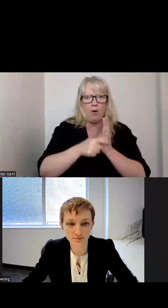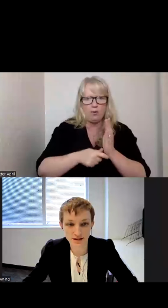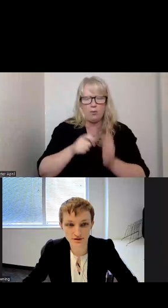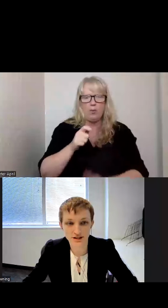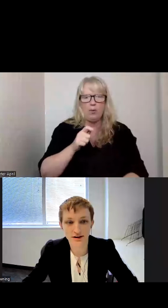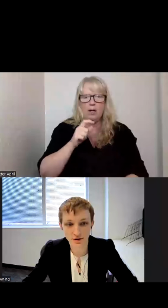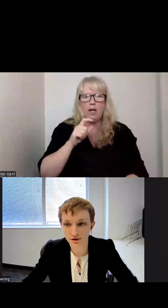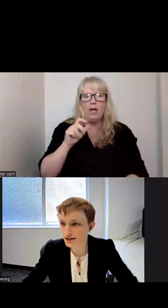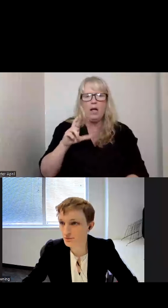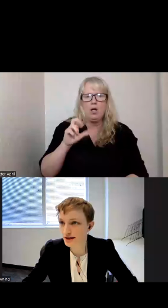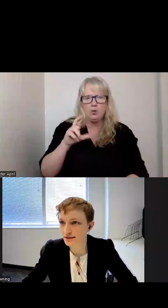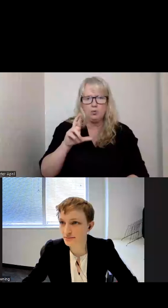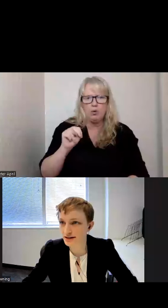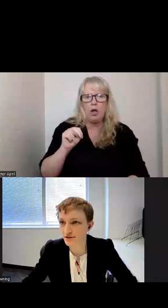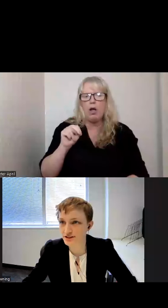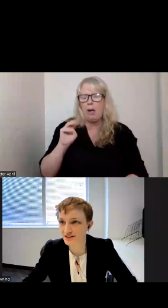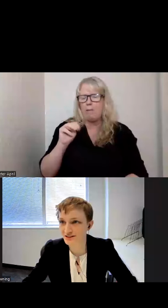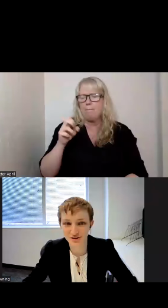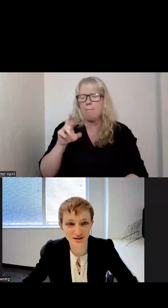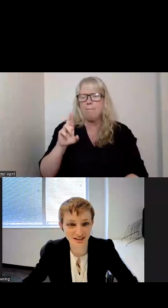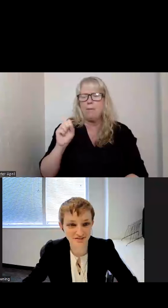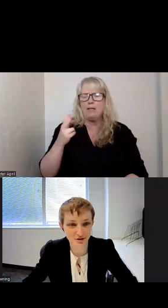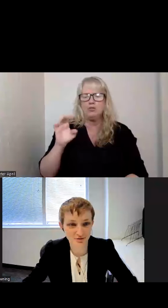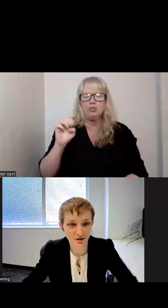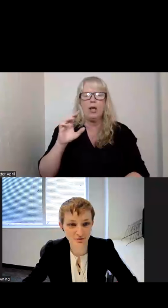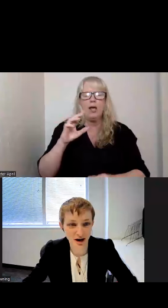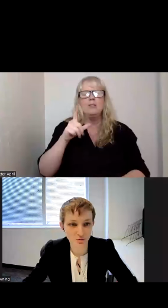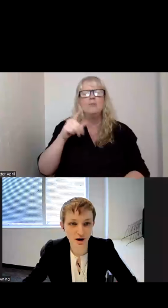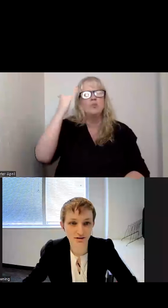RON MANDERSHIEL WROTE. WE KNOW HIM WELL.